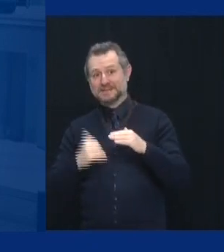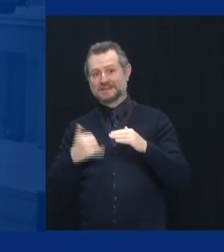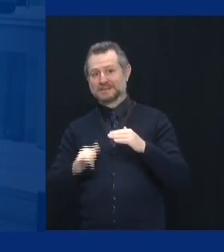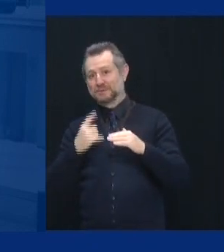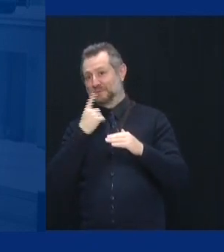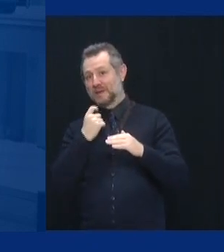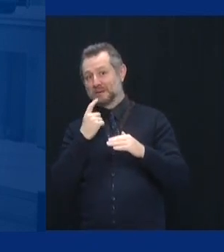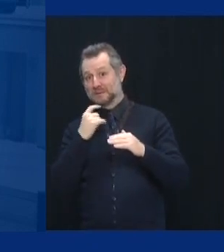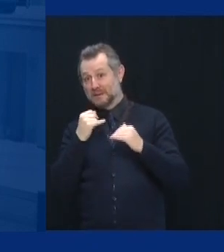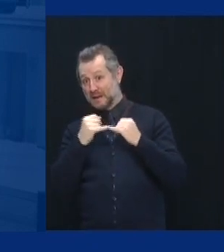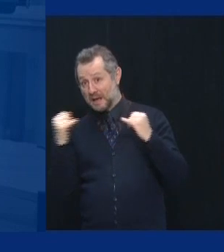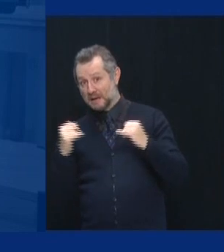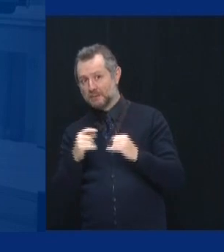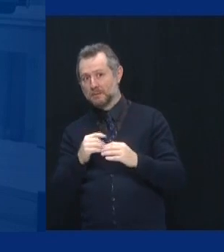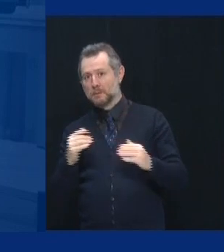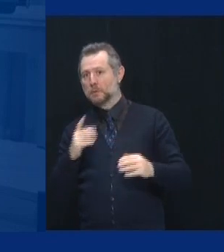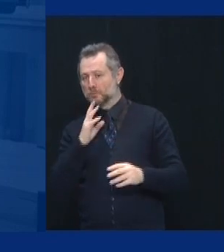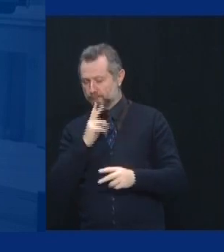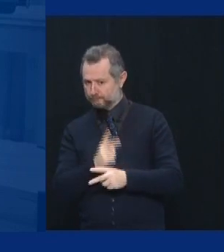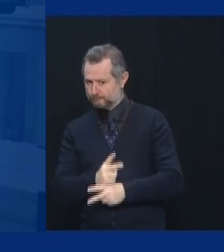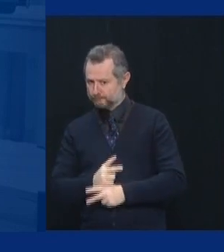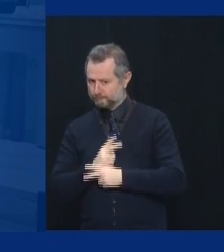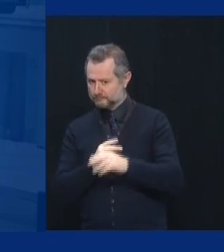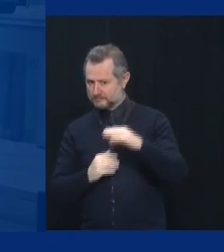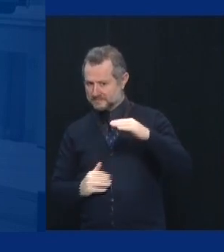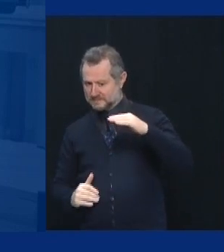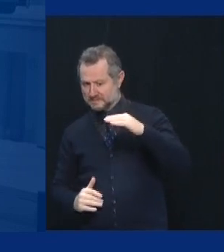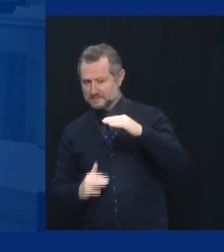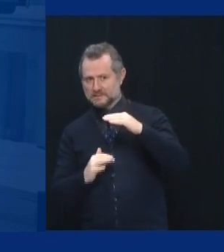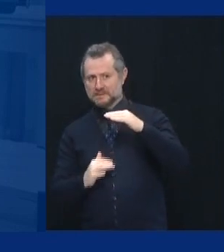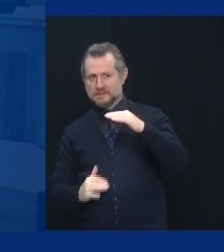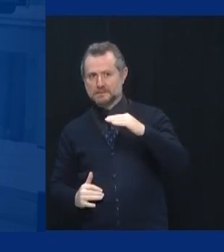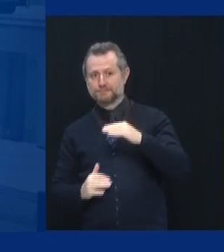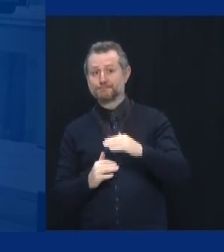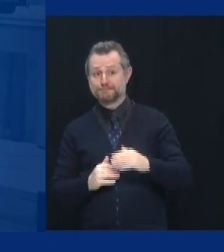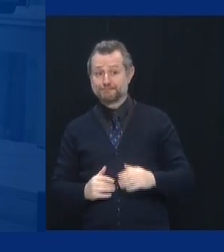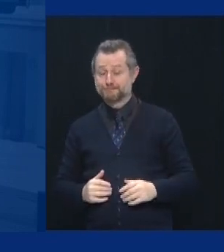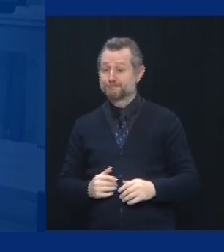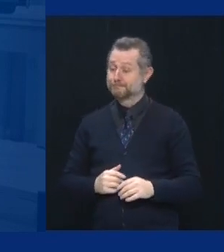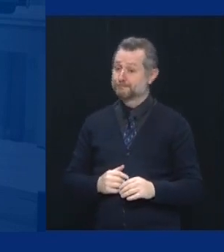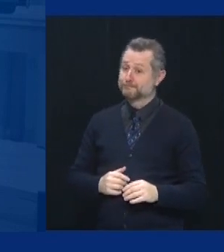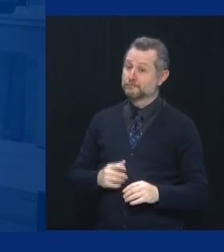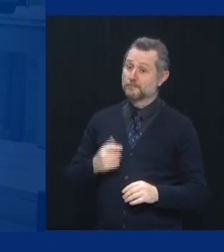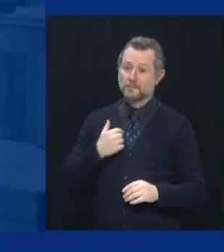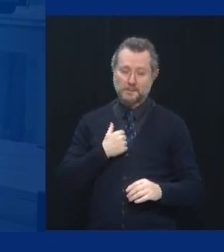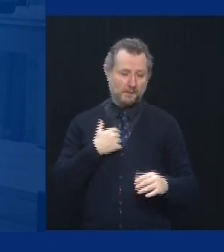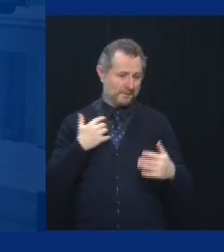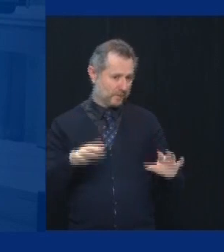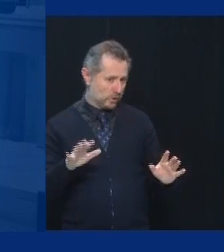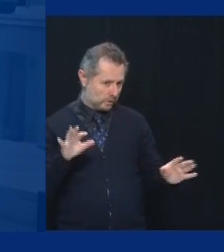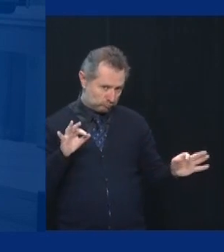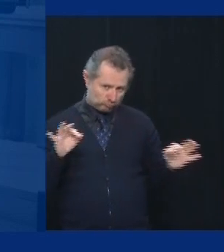THIS PARTNERSHIP. IT'S NOT EASY. HOSPITAL CAPACITY IS STILL THE